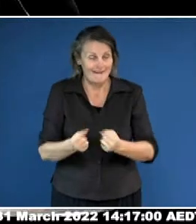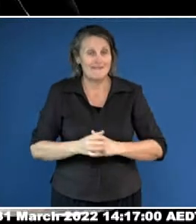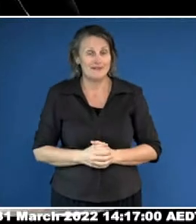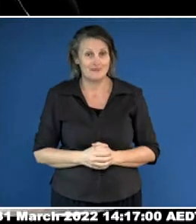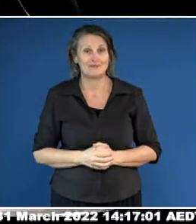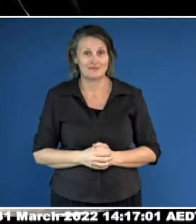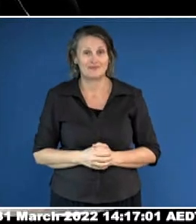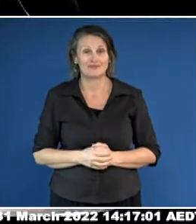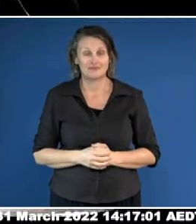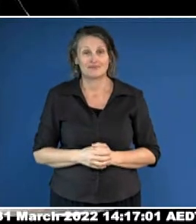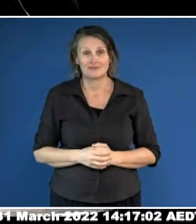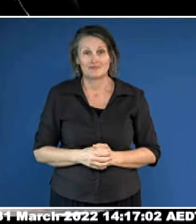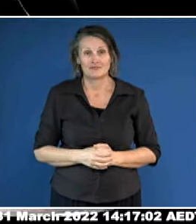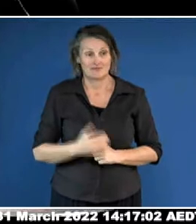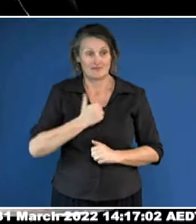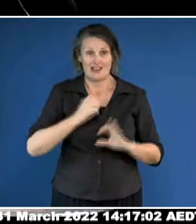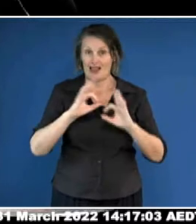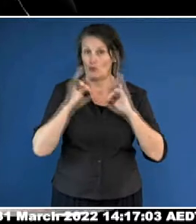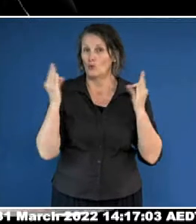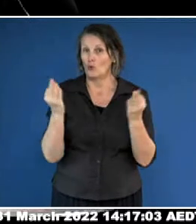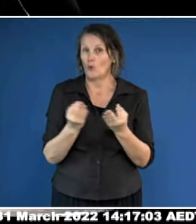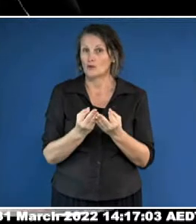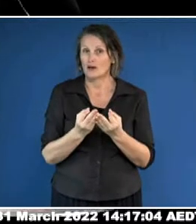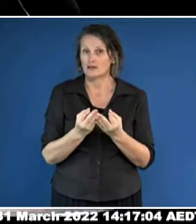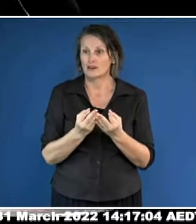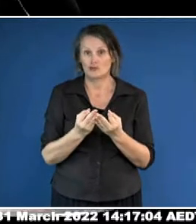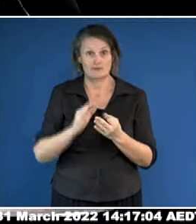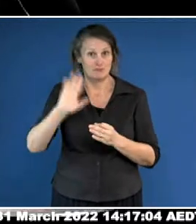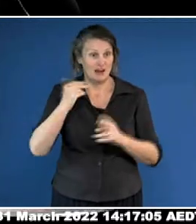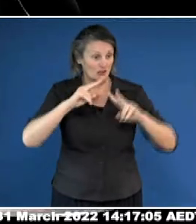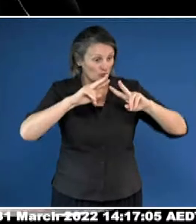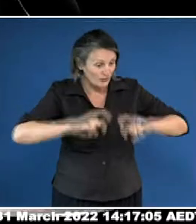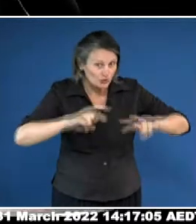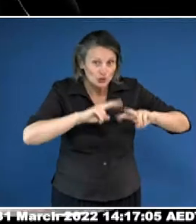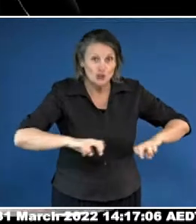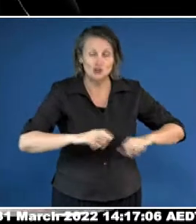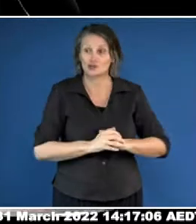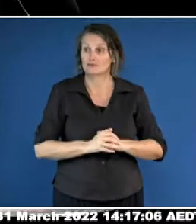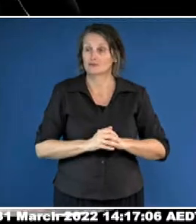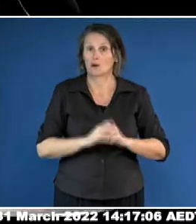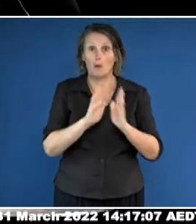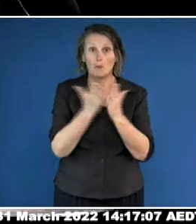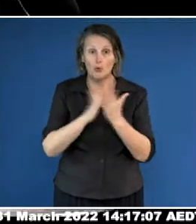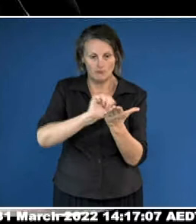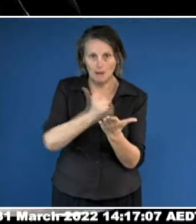I think - you know, our organisation has undertaken research, published books, we have